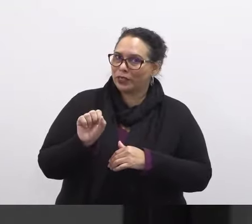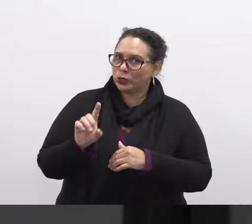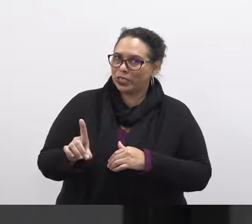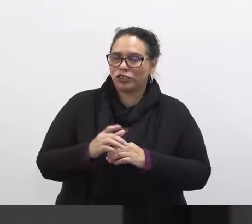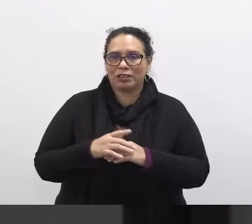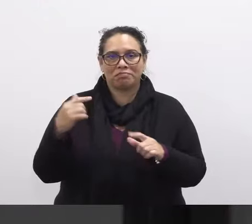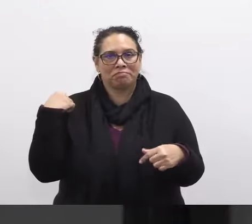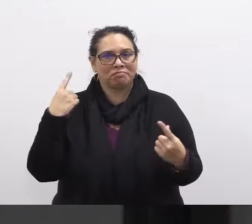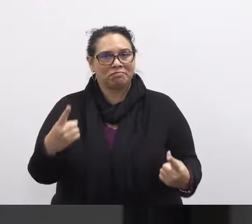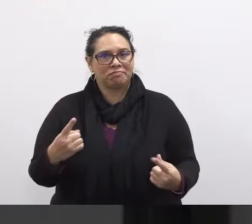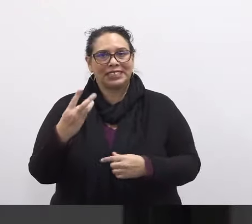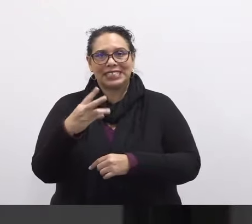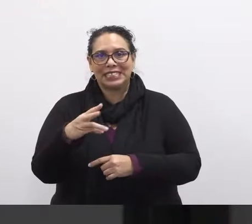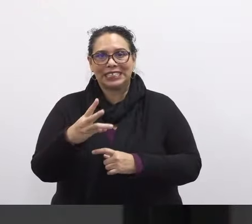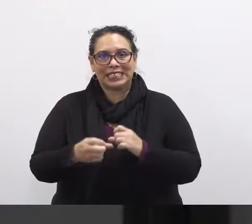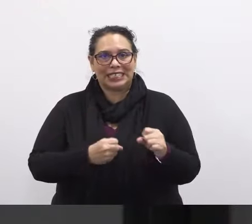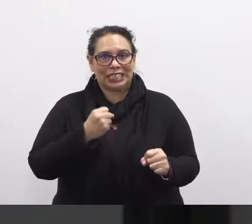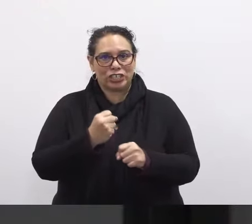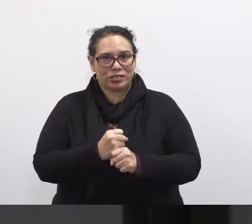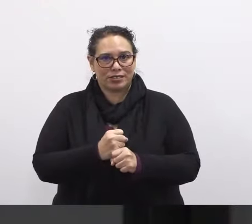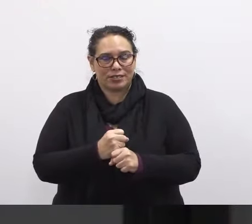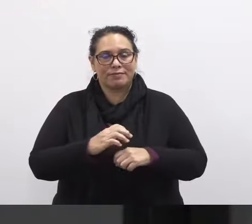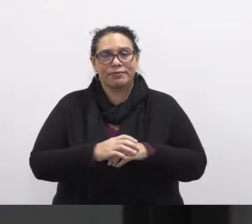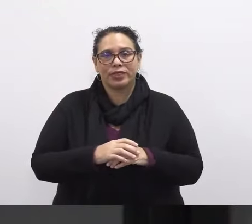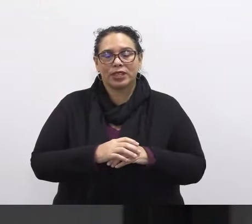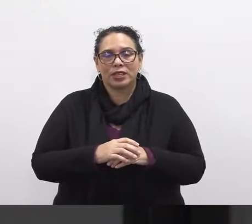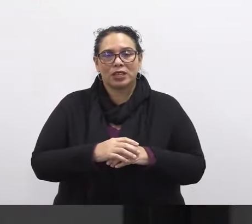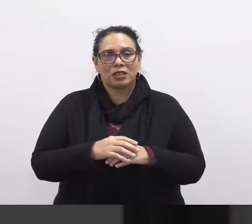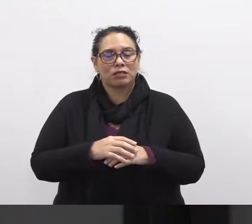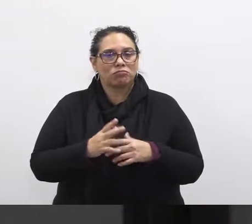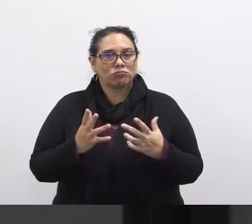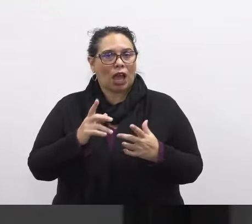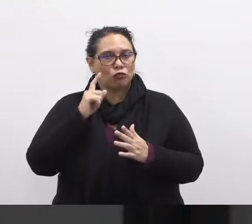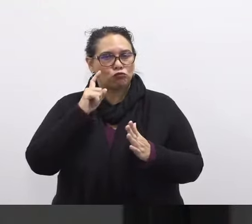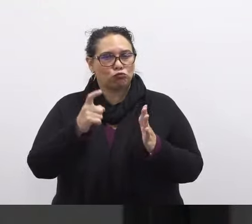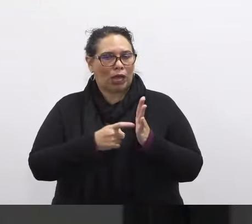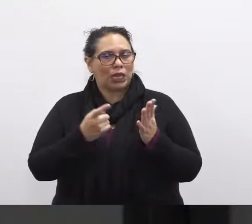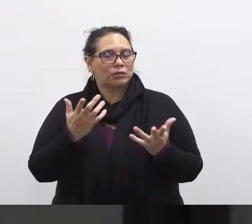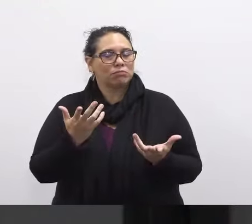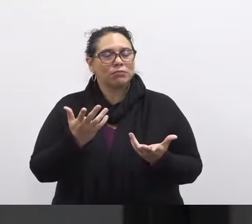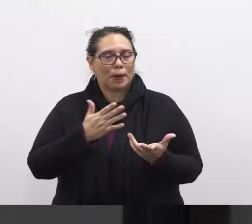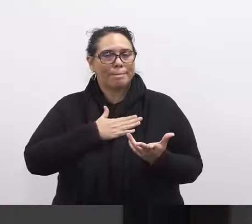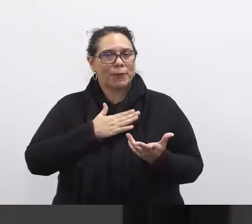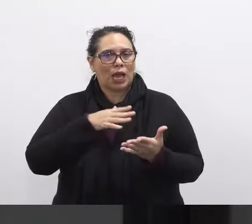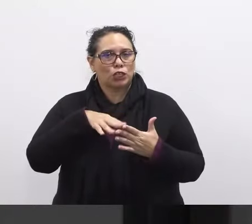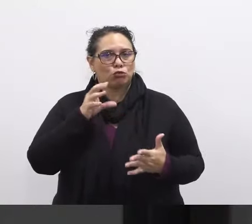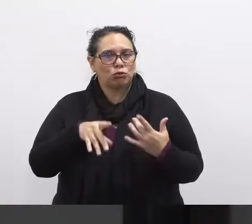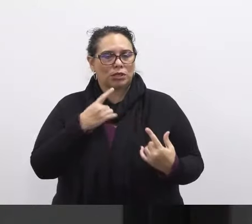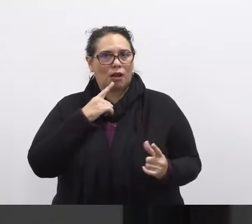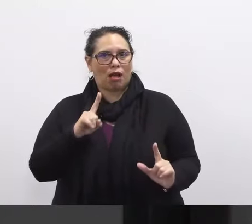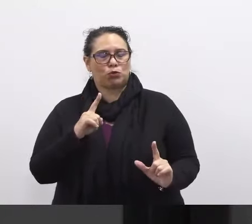for the past 16 years. Over my years, I've witnessed my students accomplish extraordinary things.